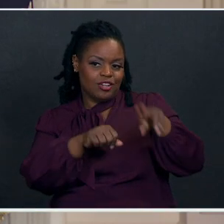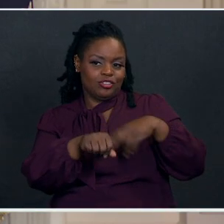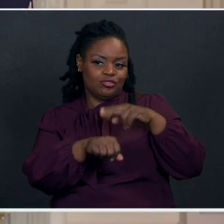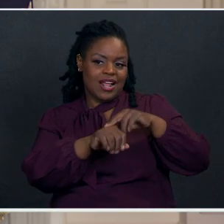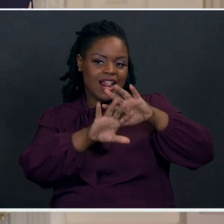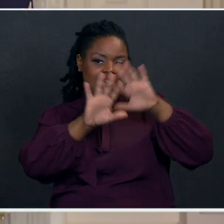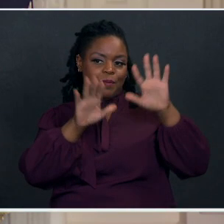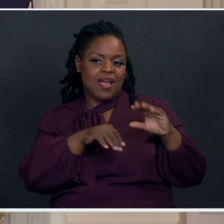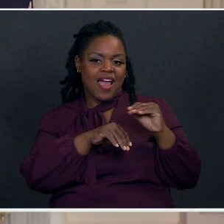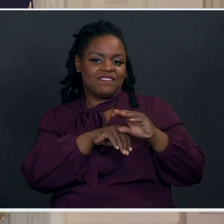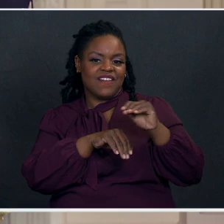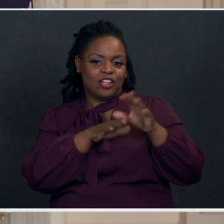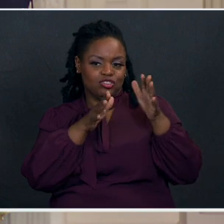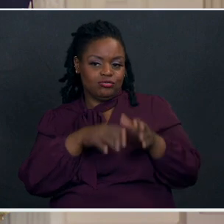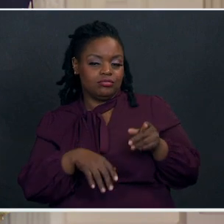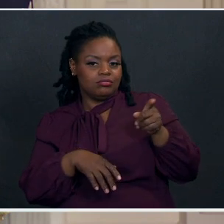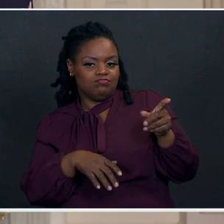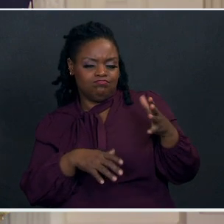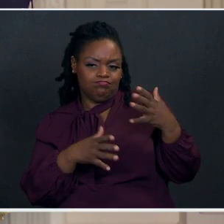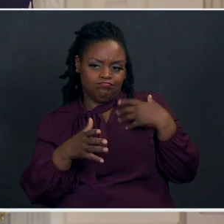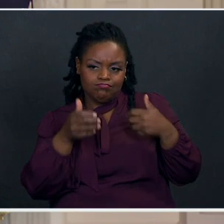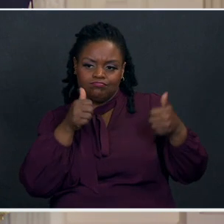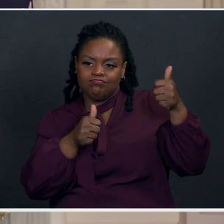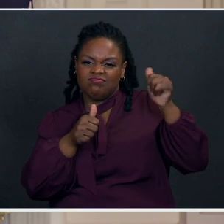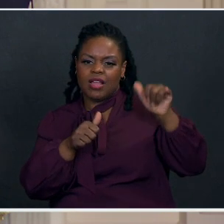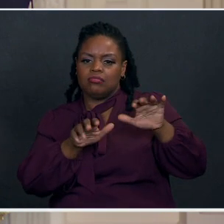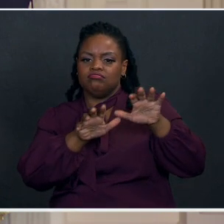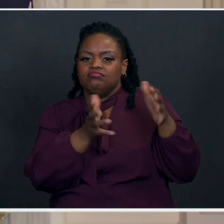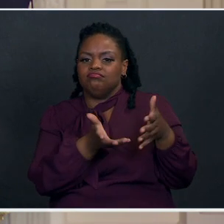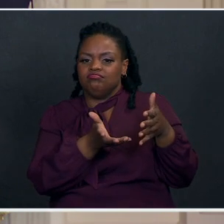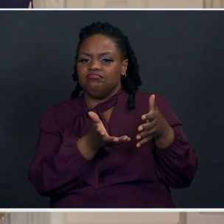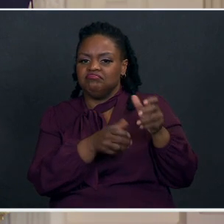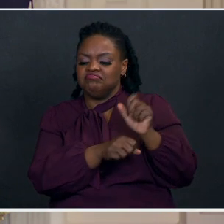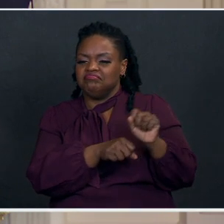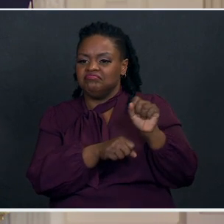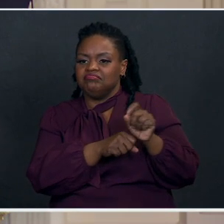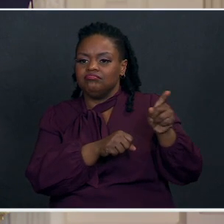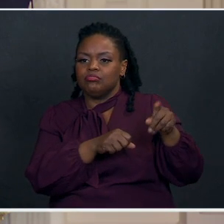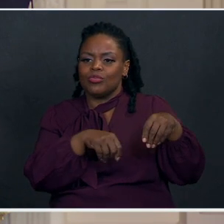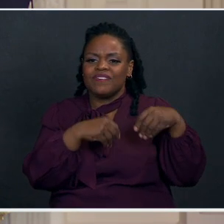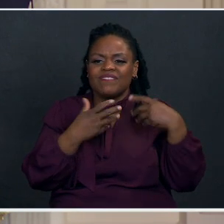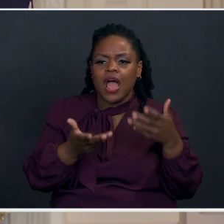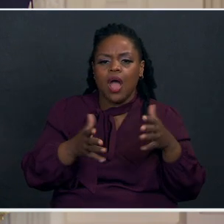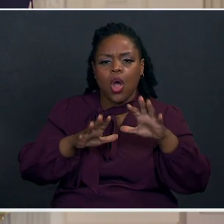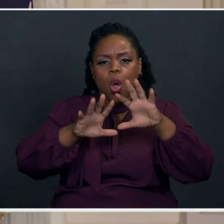made up of many members of our Cabinet, to deliver a whole-of-government approach to the climate crisis.